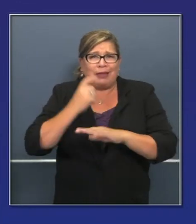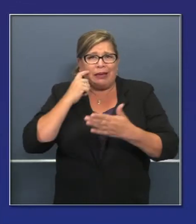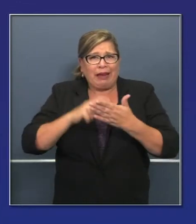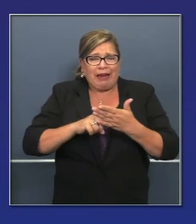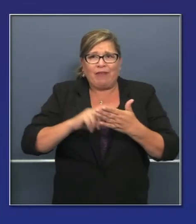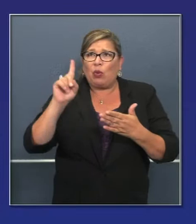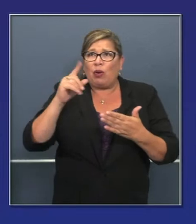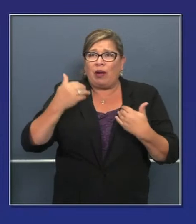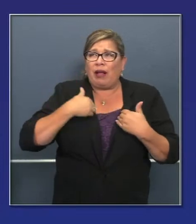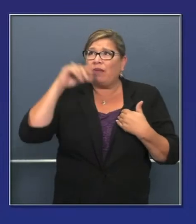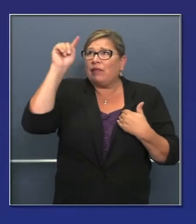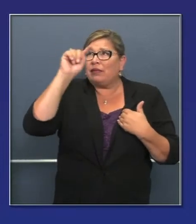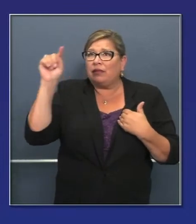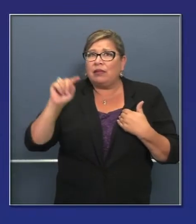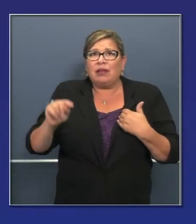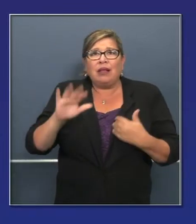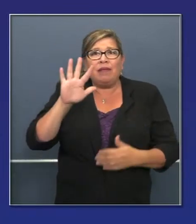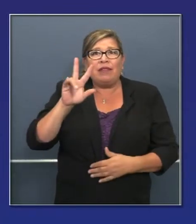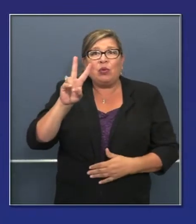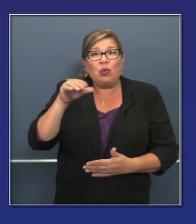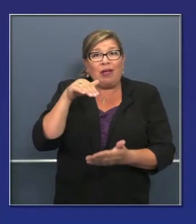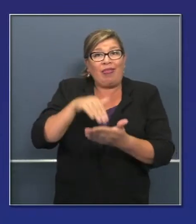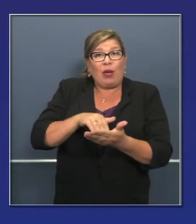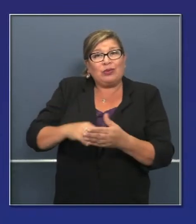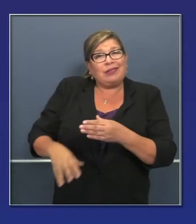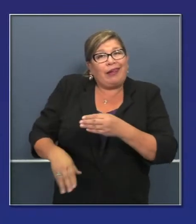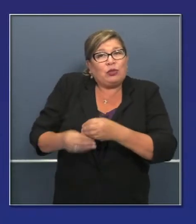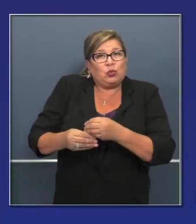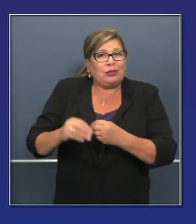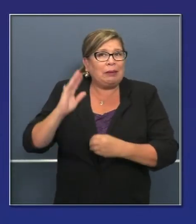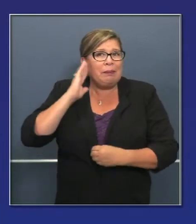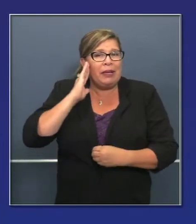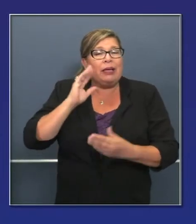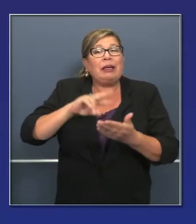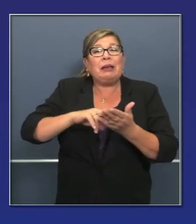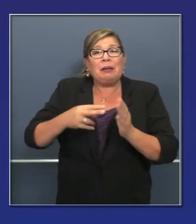bed capacity in the state of California as I said the other day that does not include our